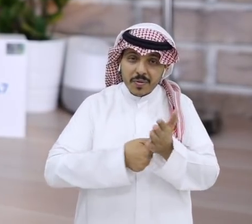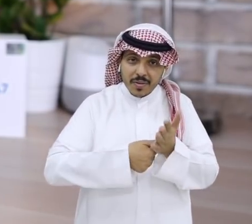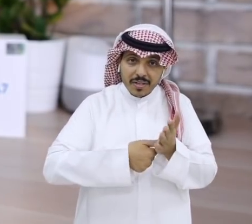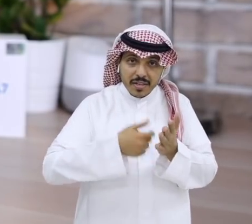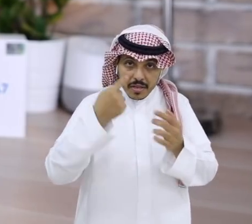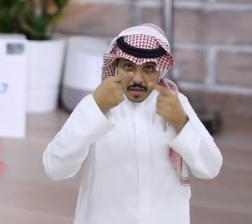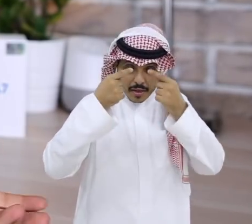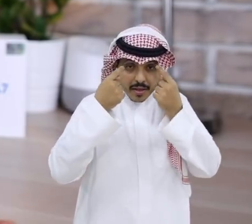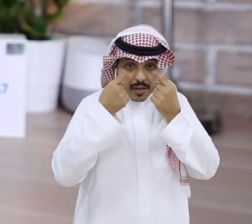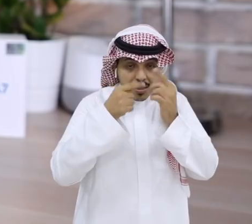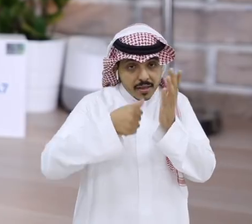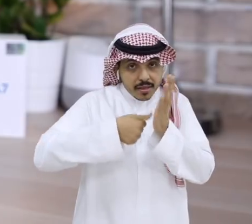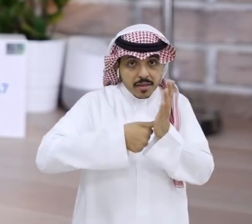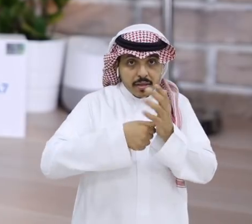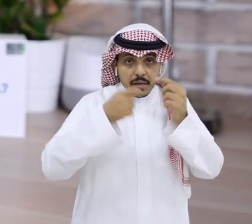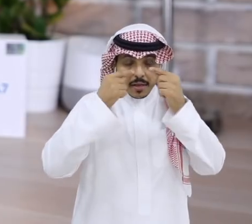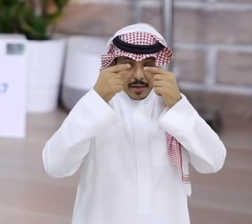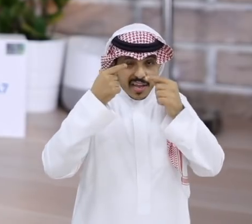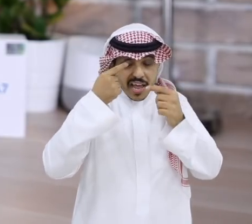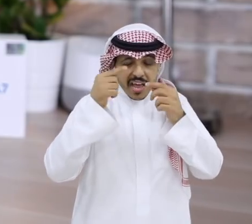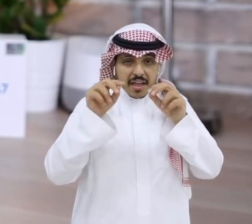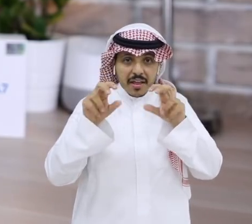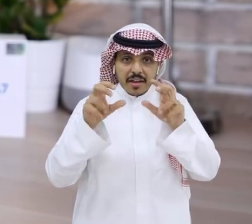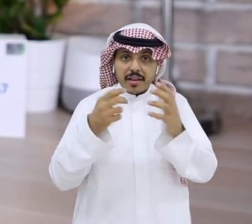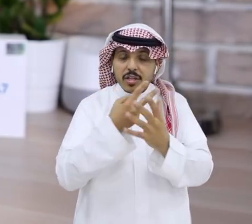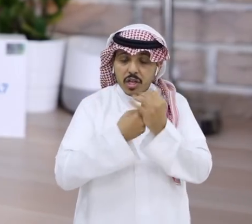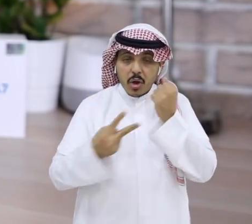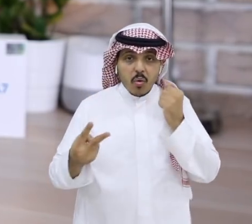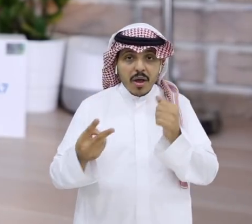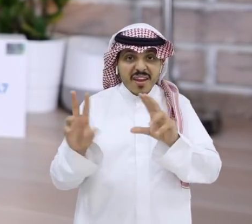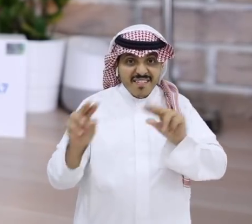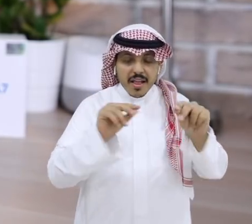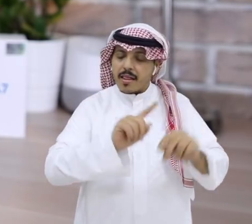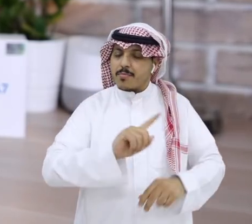Iris don't match like faces in identical twins.